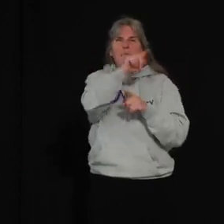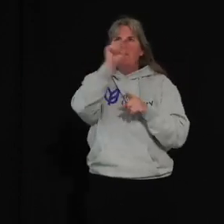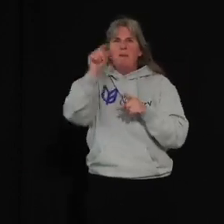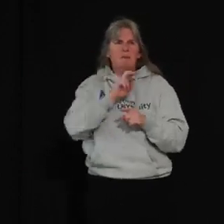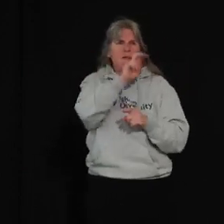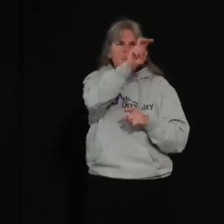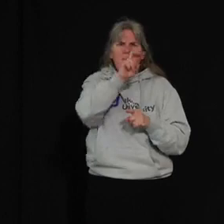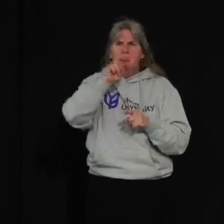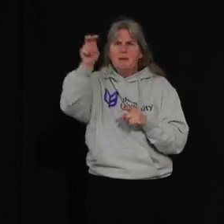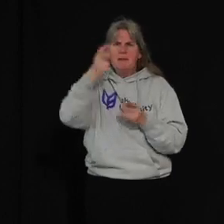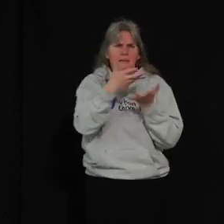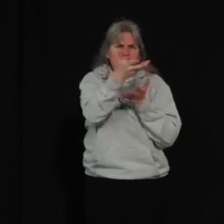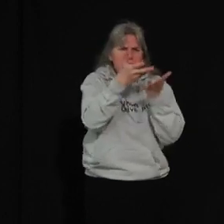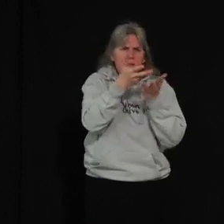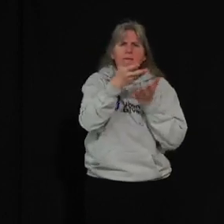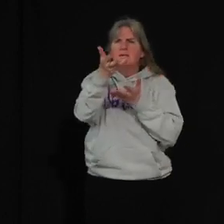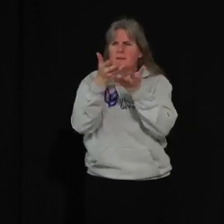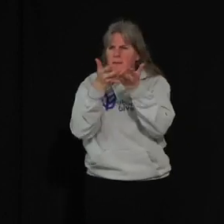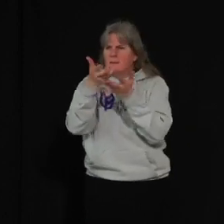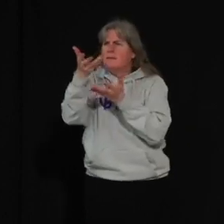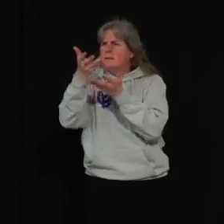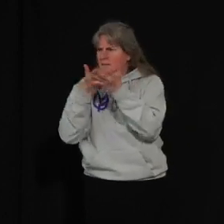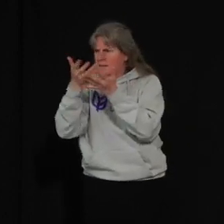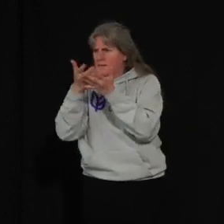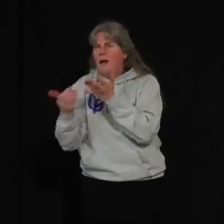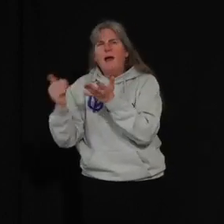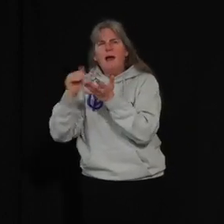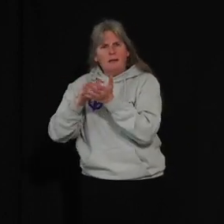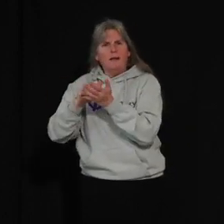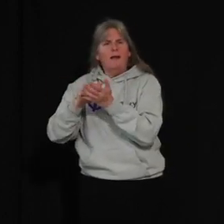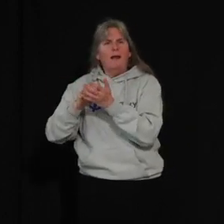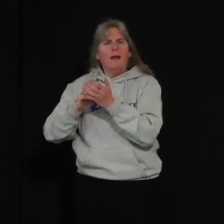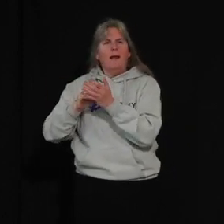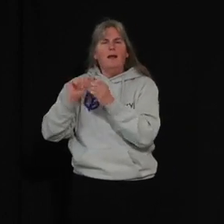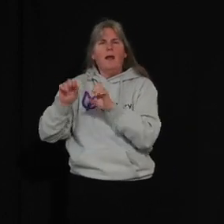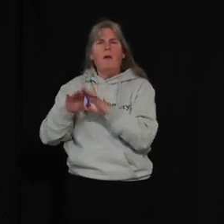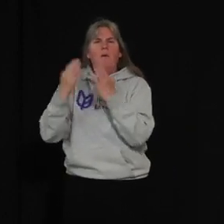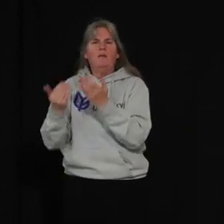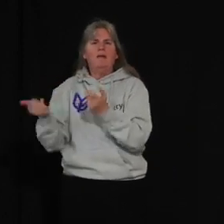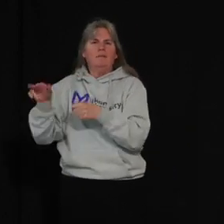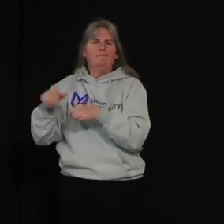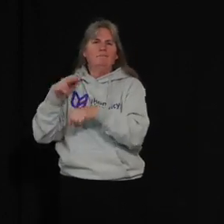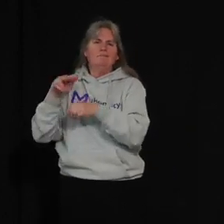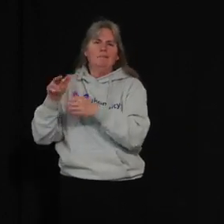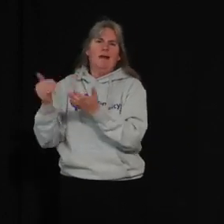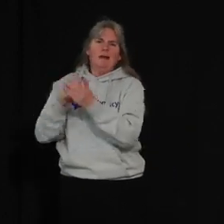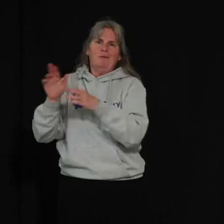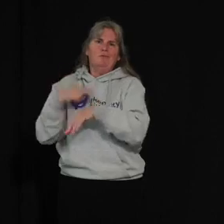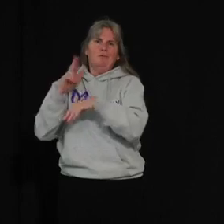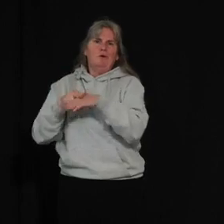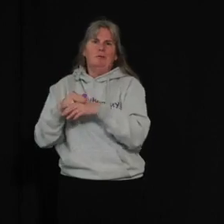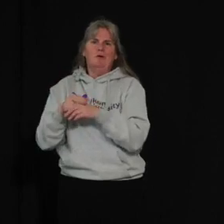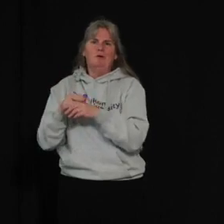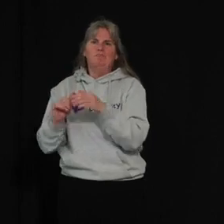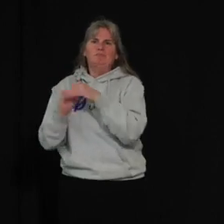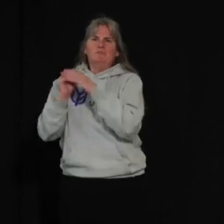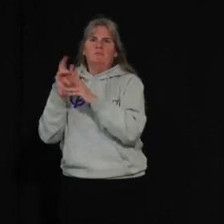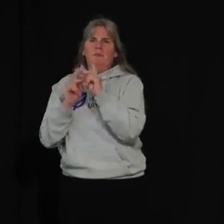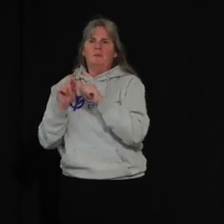determine if and how they can return to their normal licensing capacity. Again, just to repeat that in